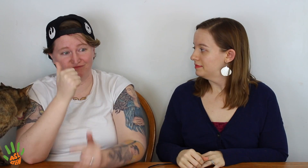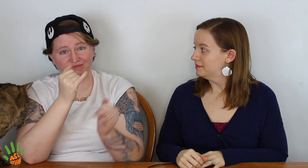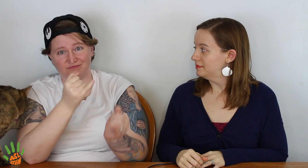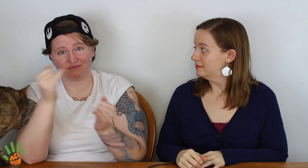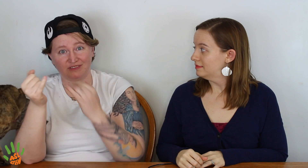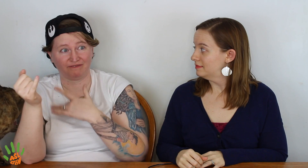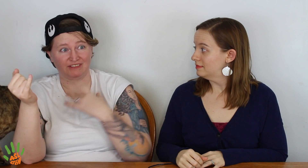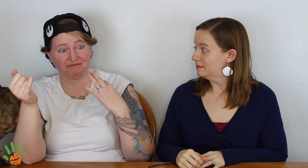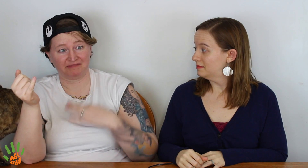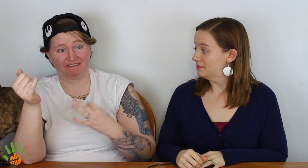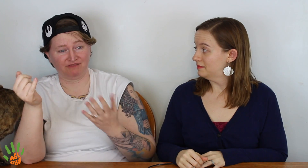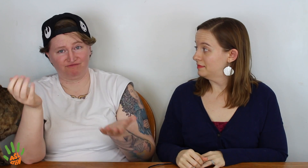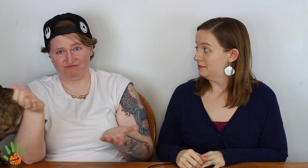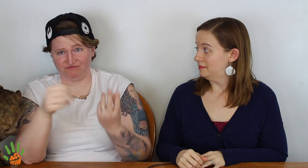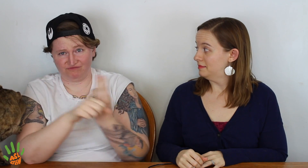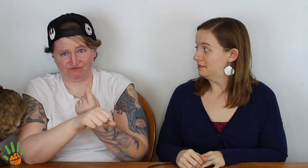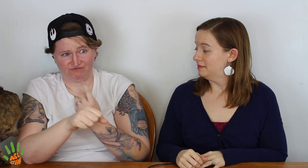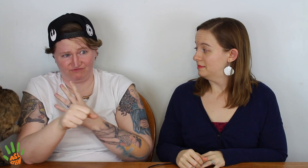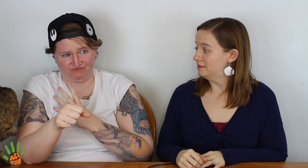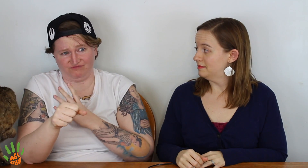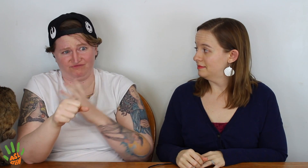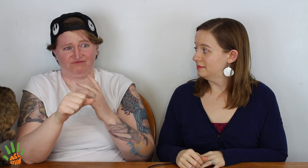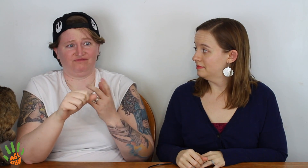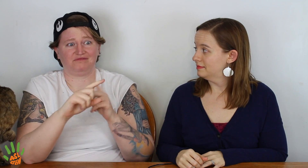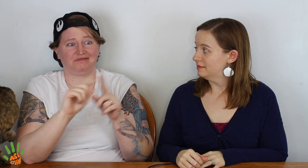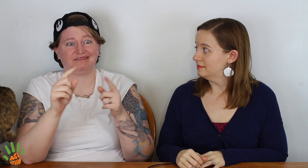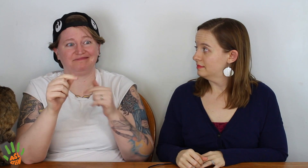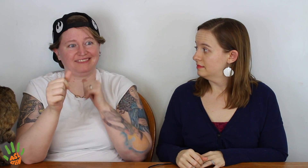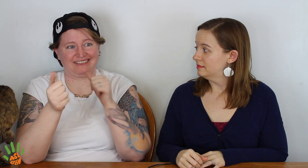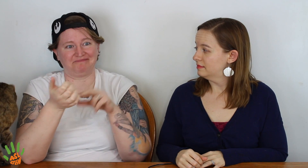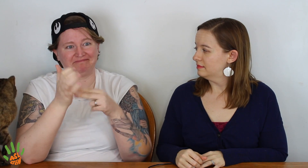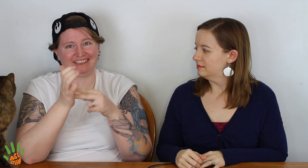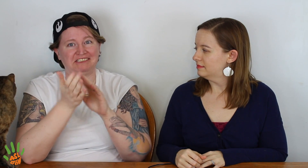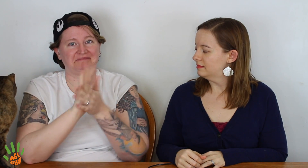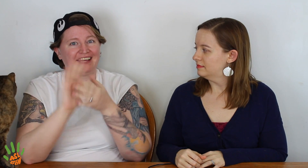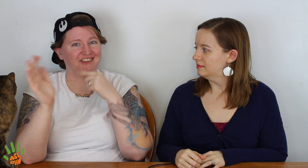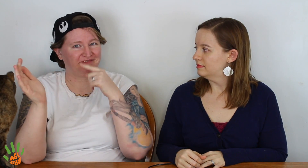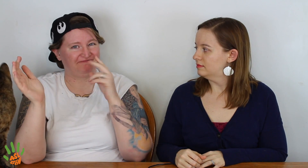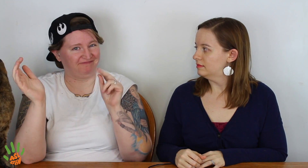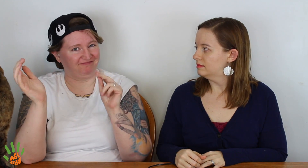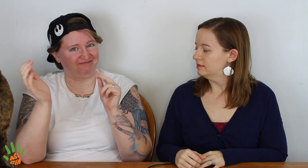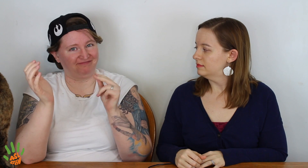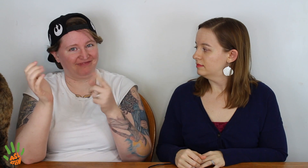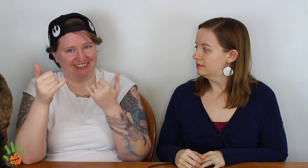It's up to the individual if they feel they benefit from using them. But that doesn't mean you become hearing.